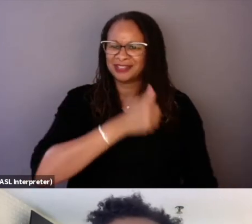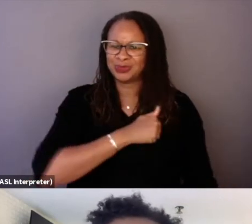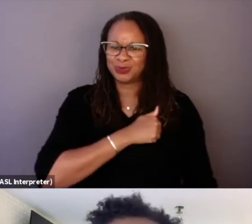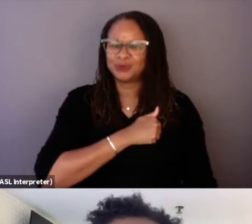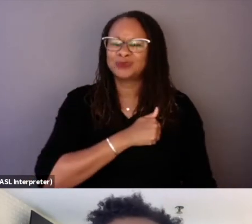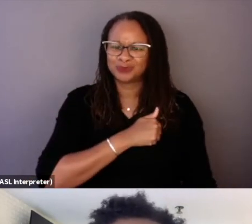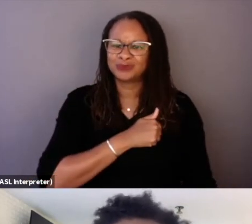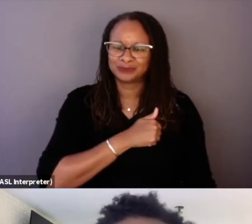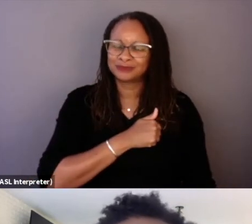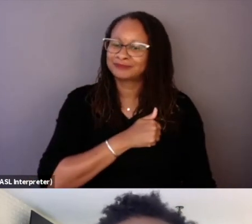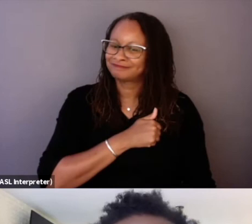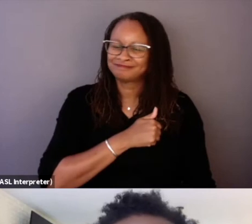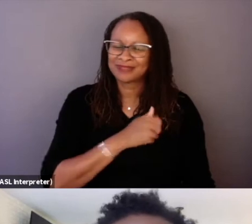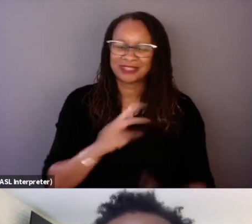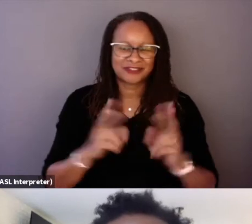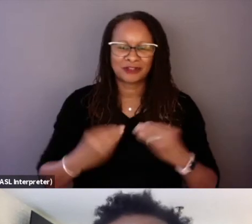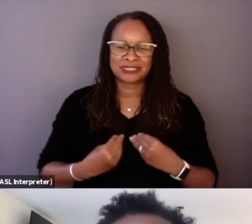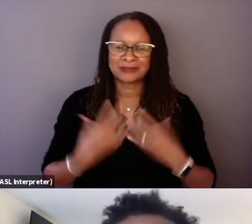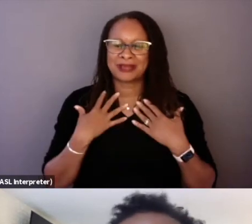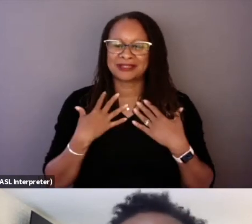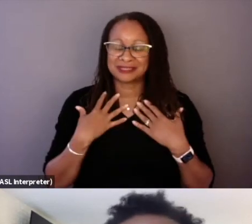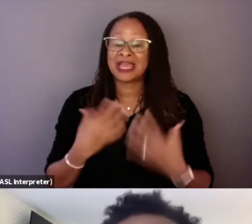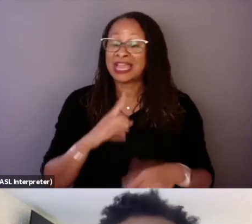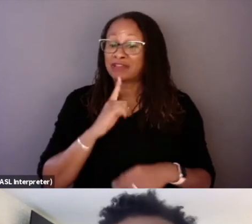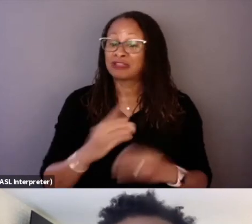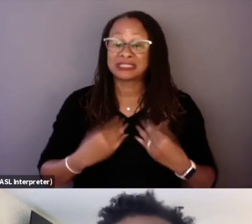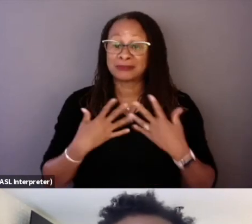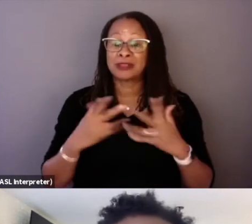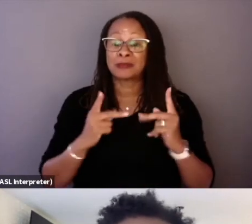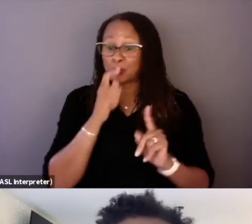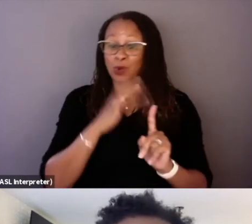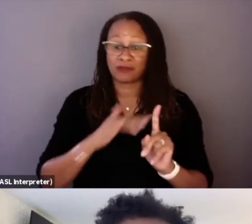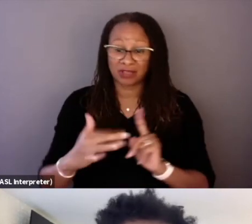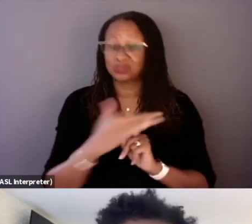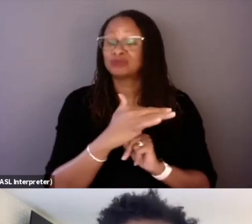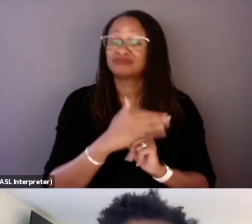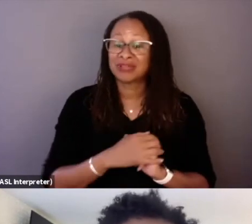was really inspiring, and it's inspiring to the people around her, and to the people who were close to her.